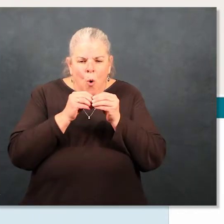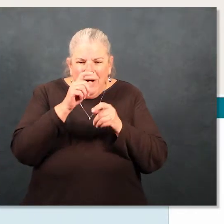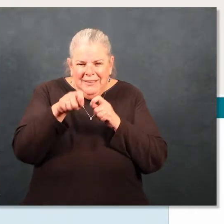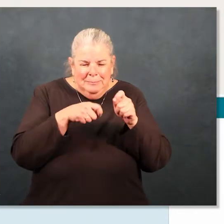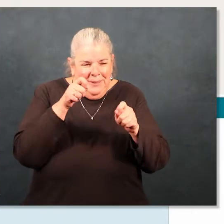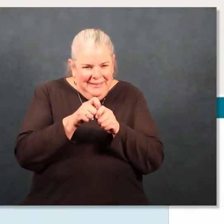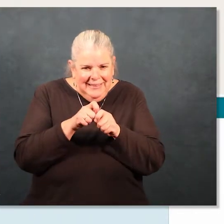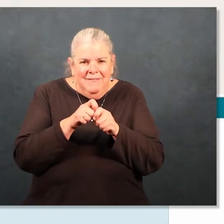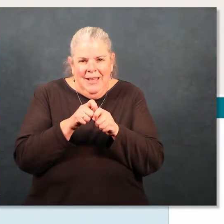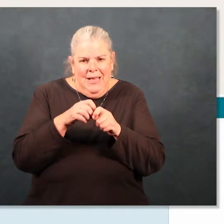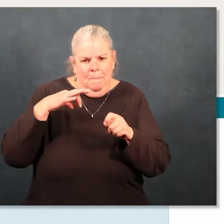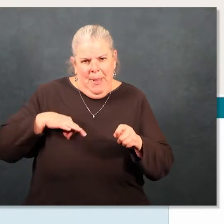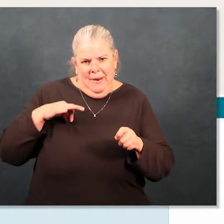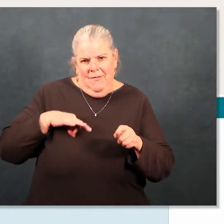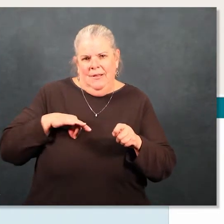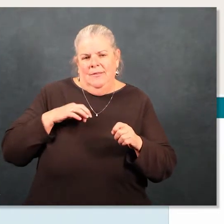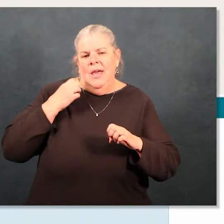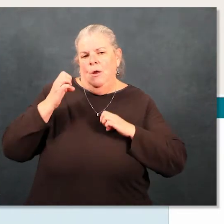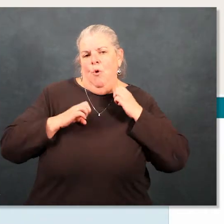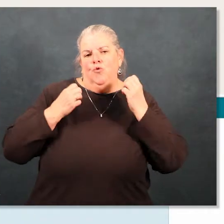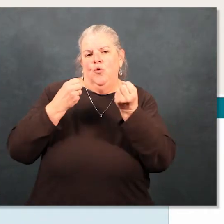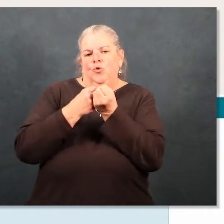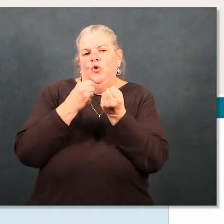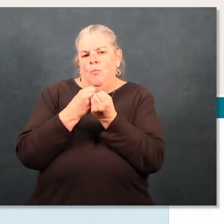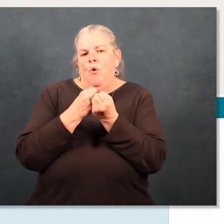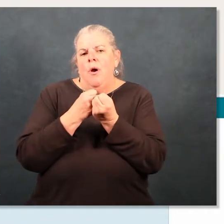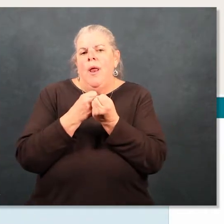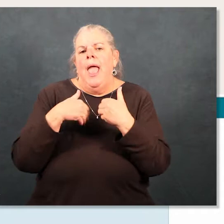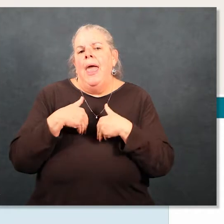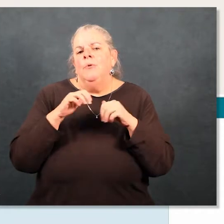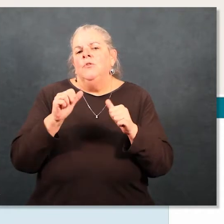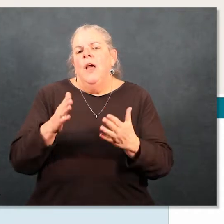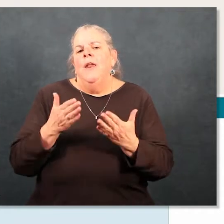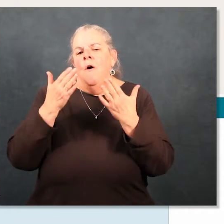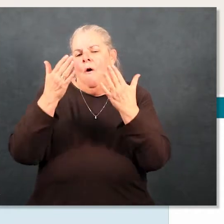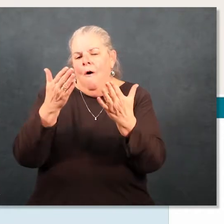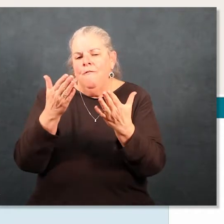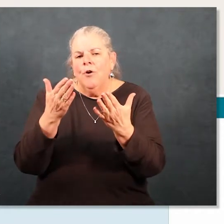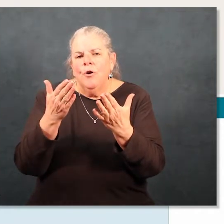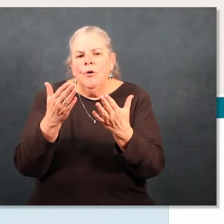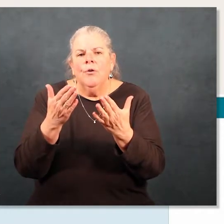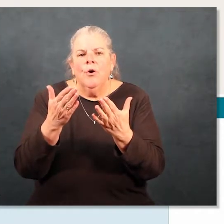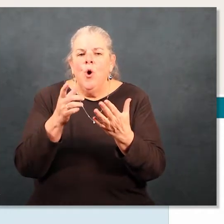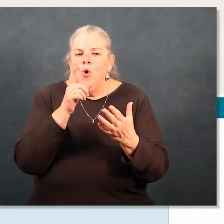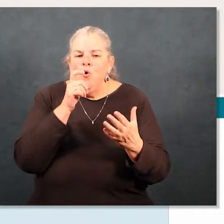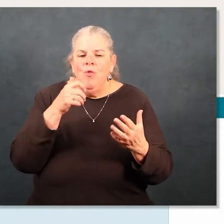that emotional support animals can offer to people who have mental and emotional disabilities.